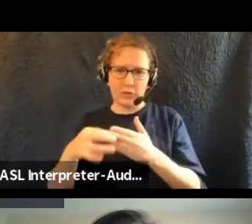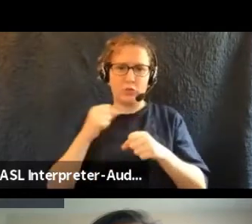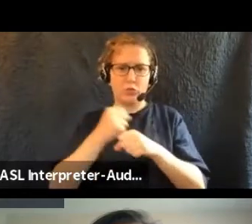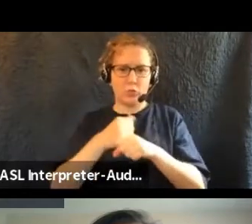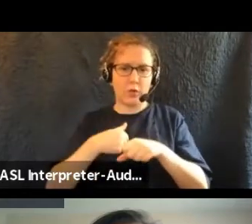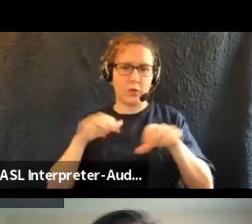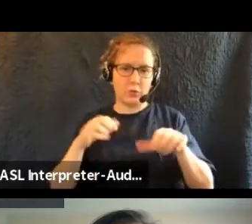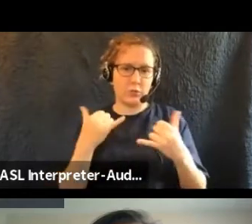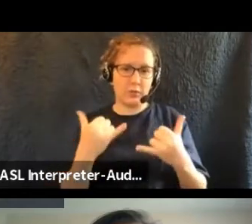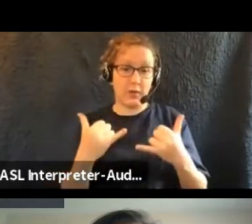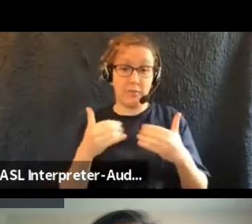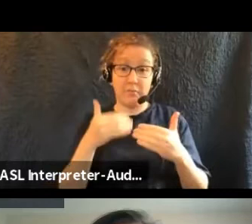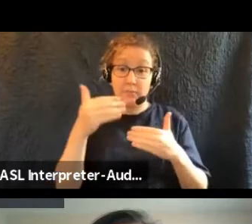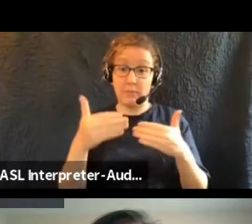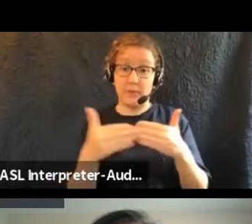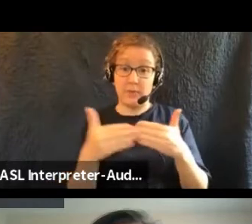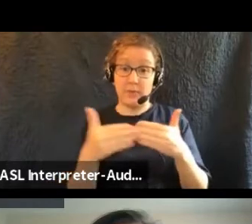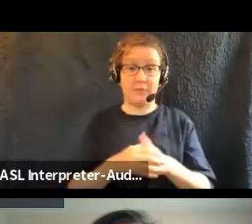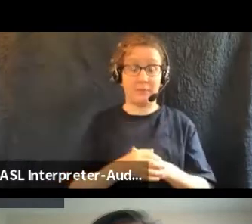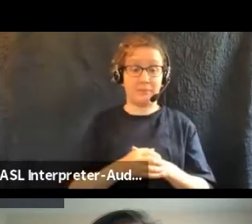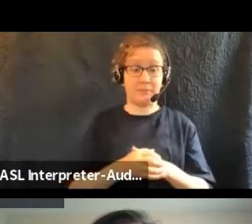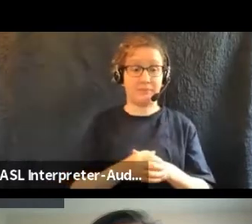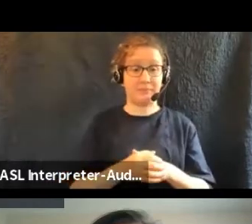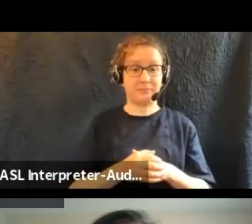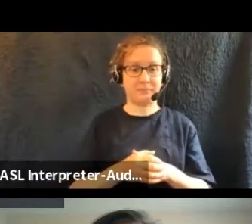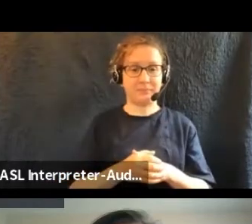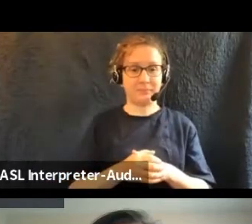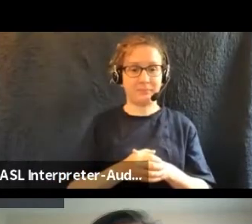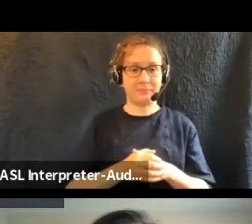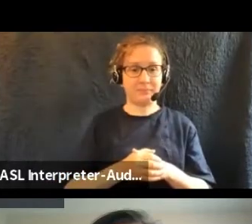Next slide.